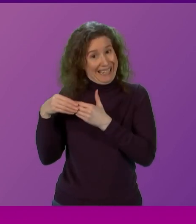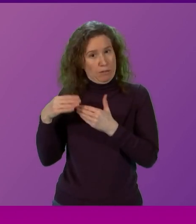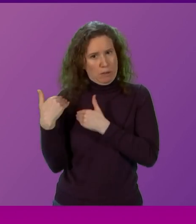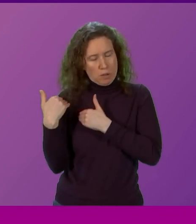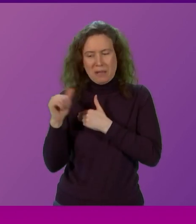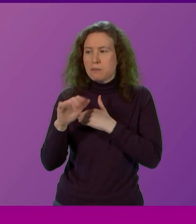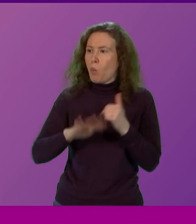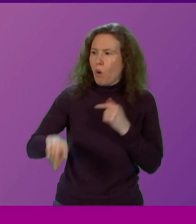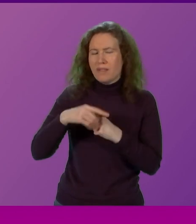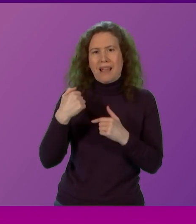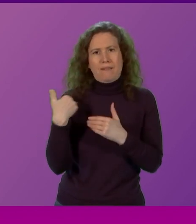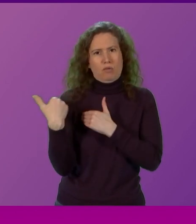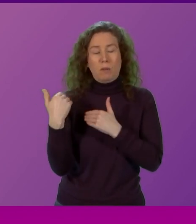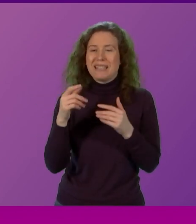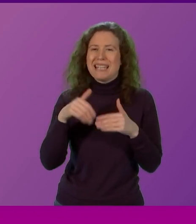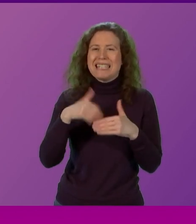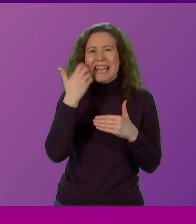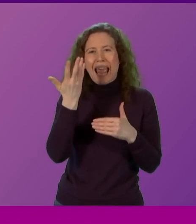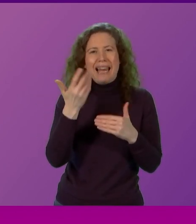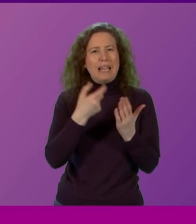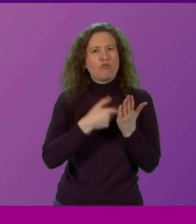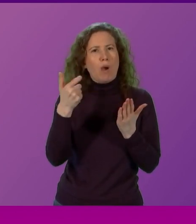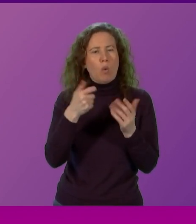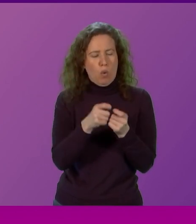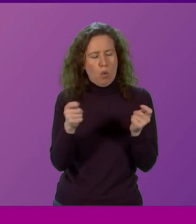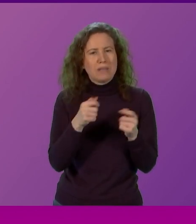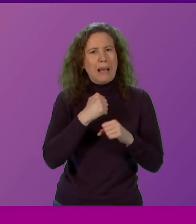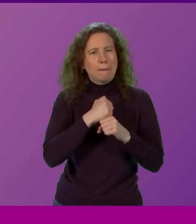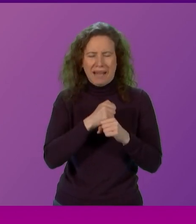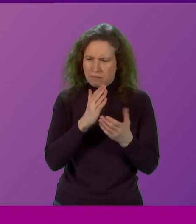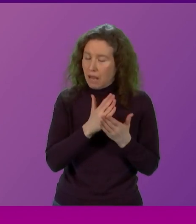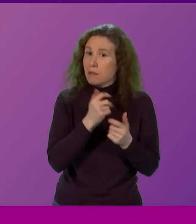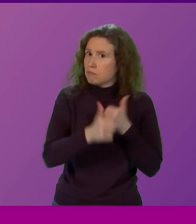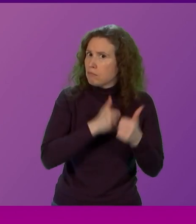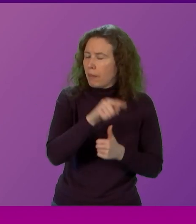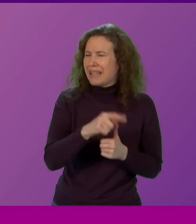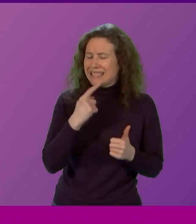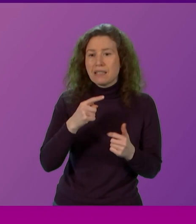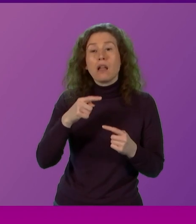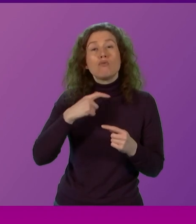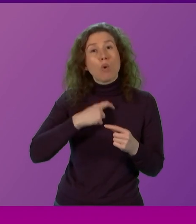The Daily Record campaign, which I applaud, is very clear about that and the fact there is a role for social media companies.